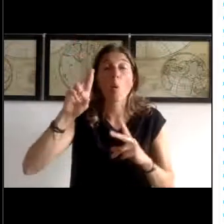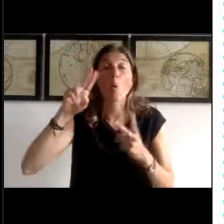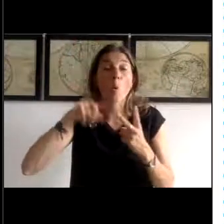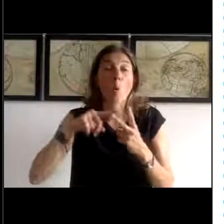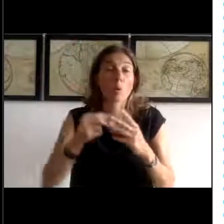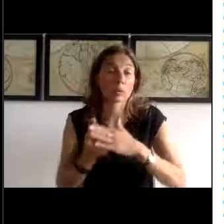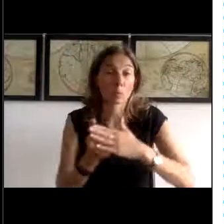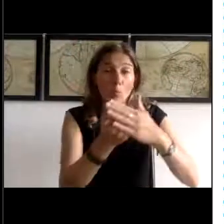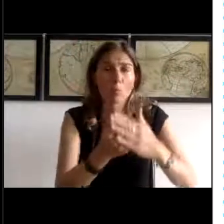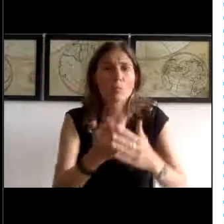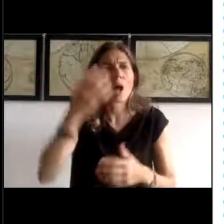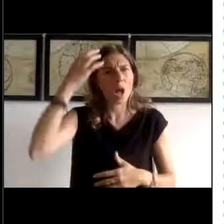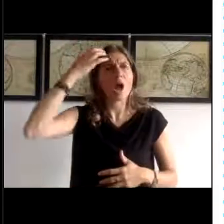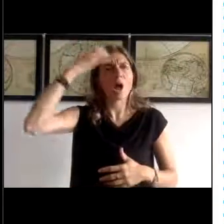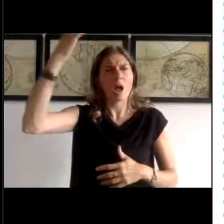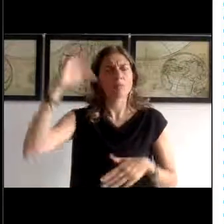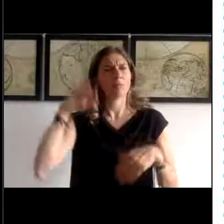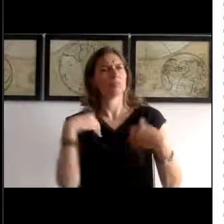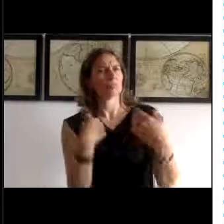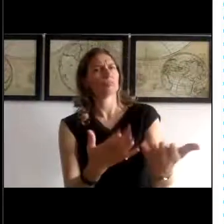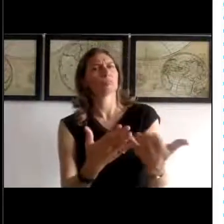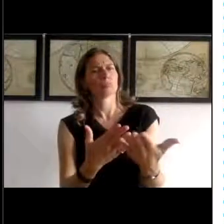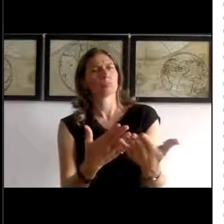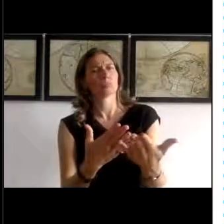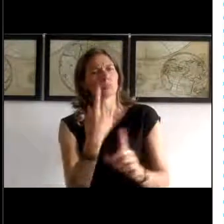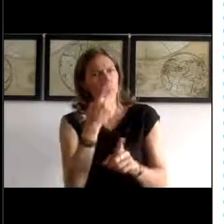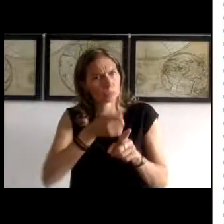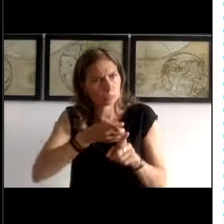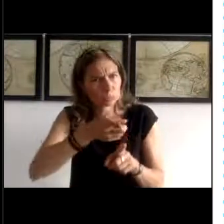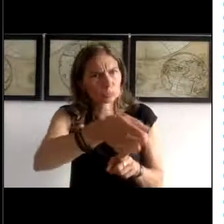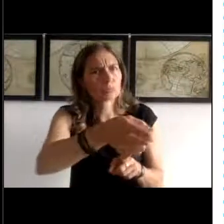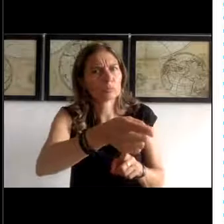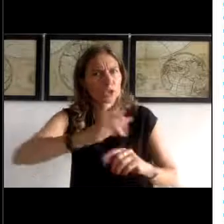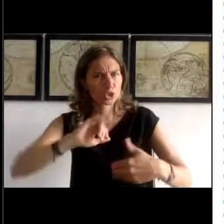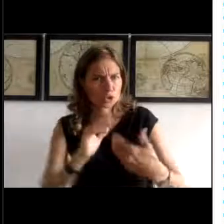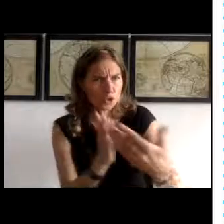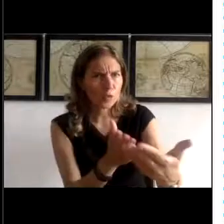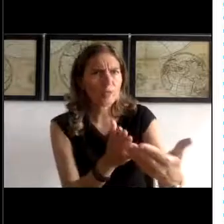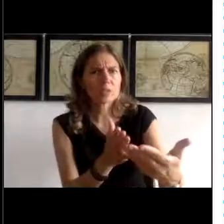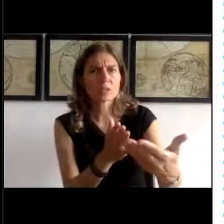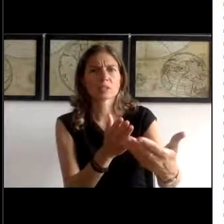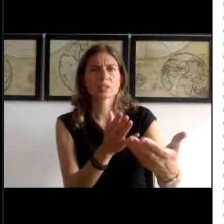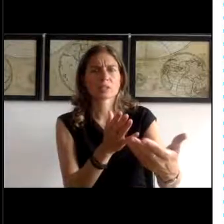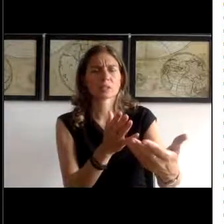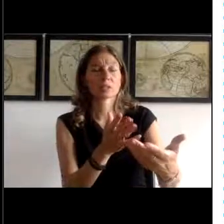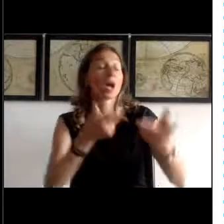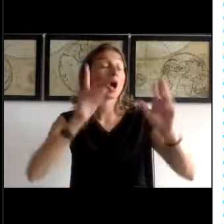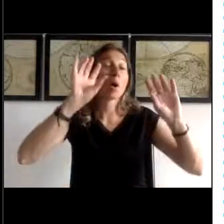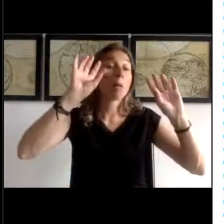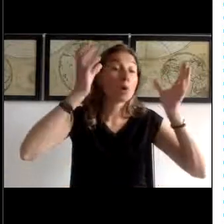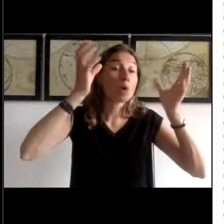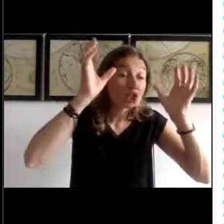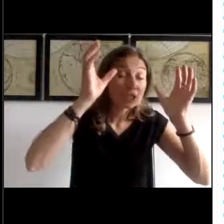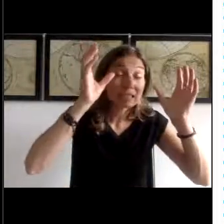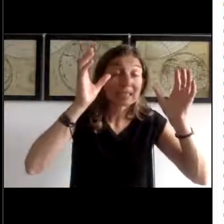But also making even more relevant the element of inclusion in the qualitative assessment, for example,